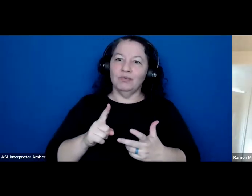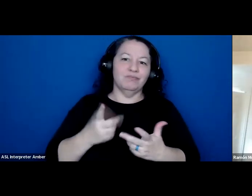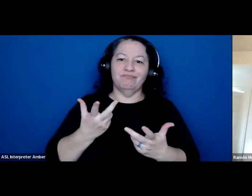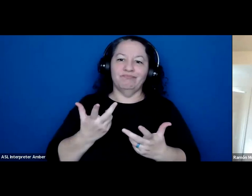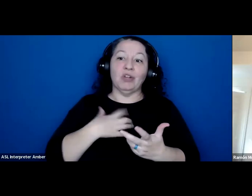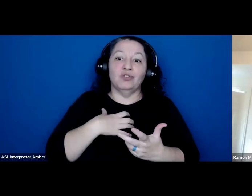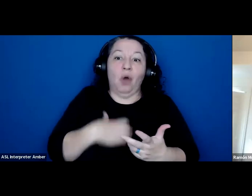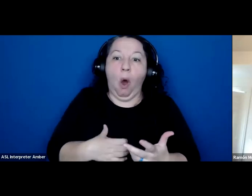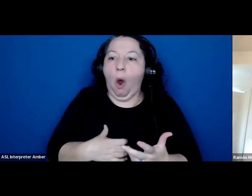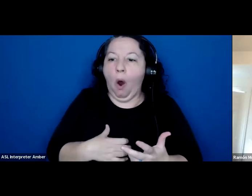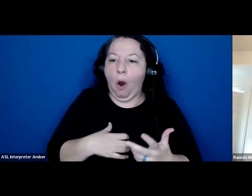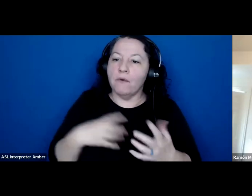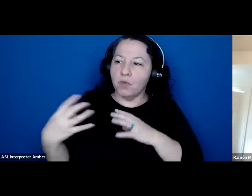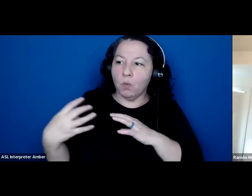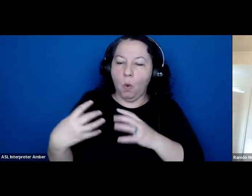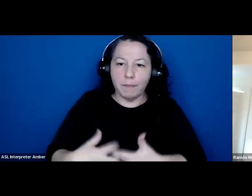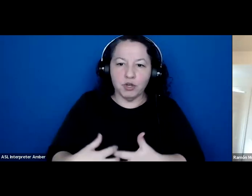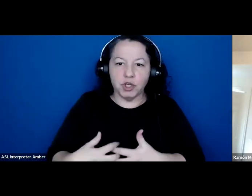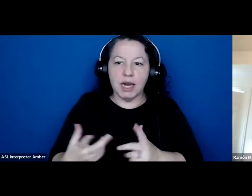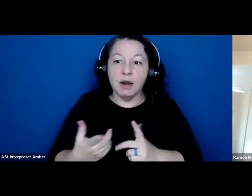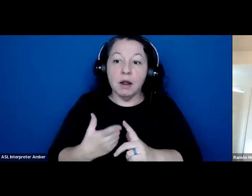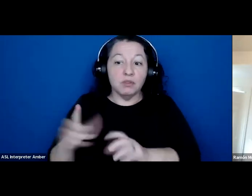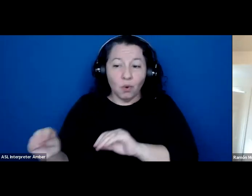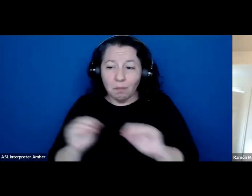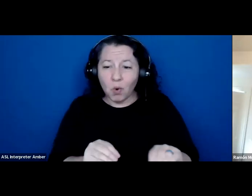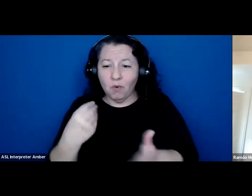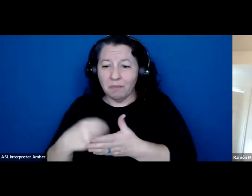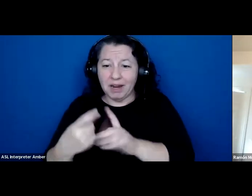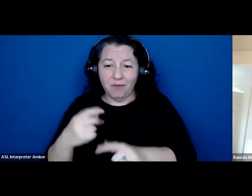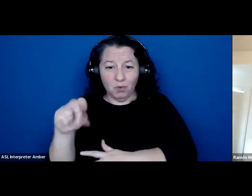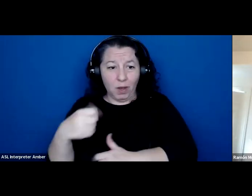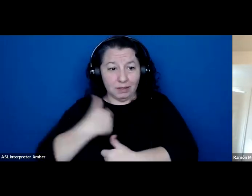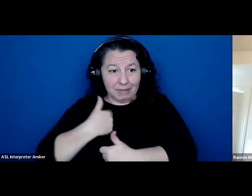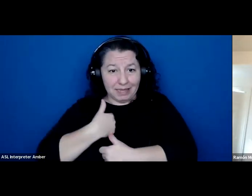from its funds to, you know, to move funds away from the U.S. military towards an economy that